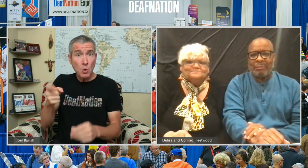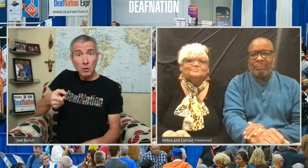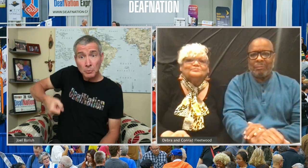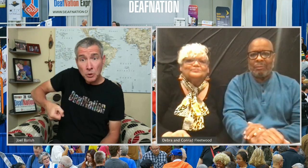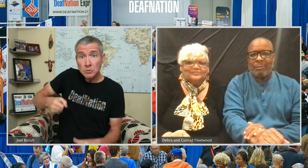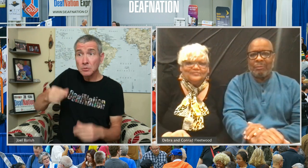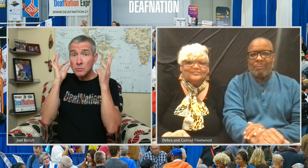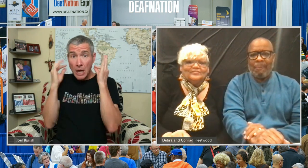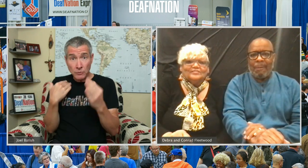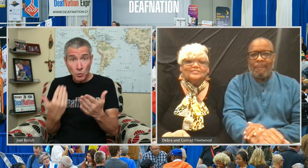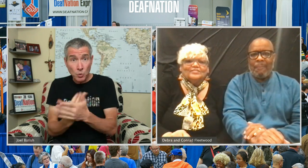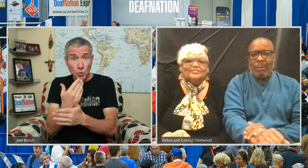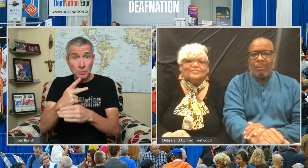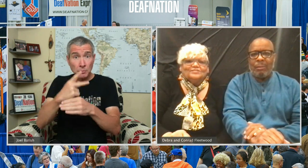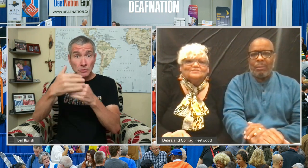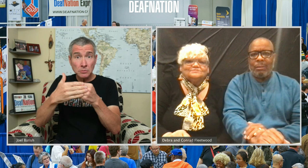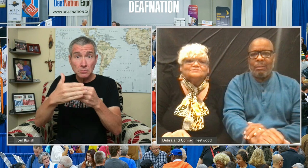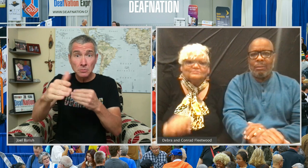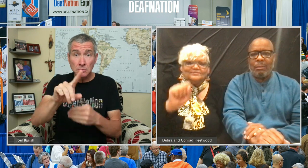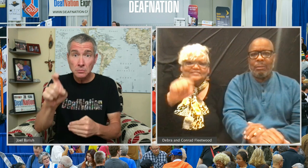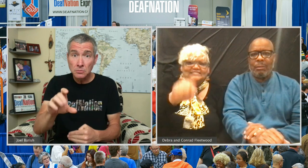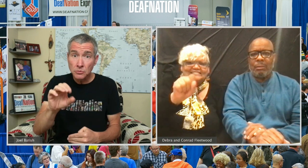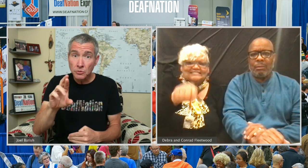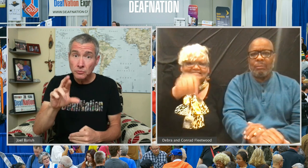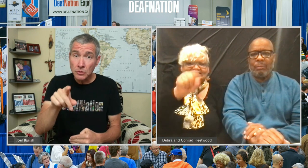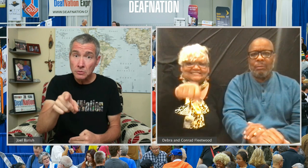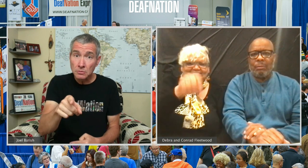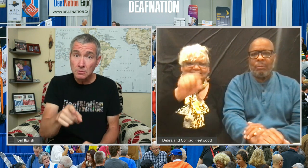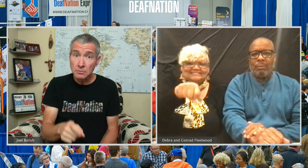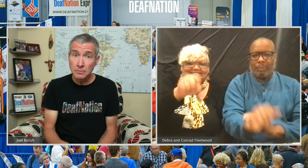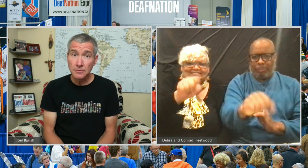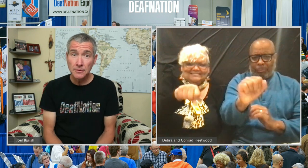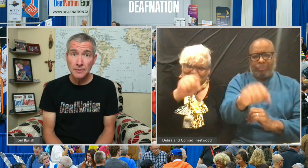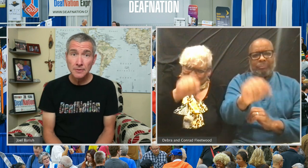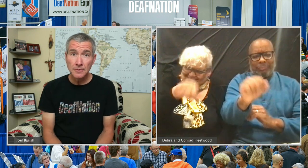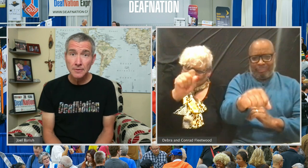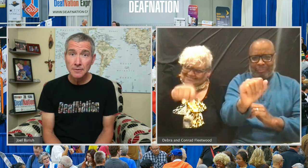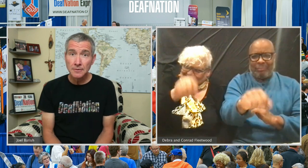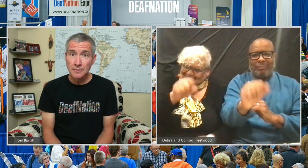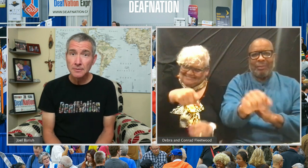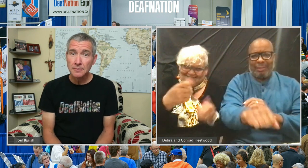Only bags, earrings, but do you have new projects coming up, Conrad? Yes! Yes.